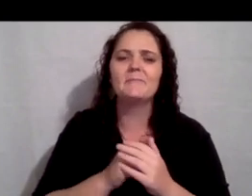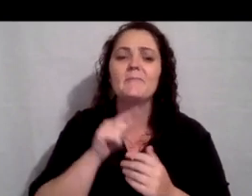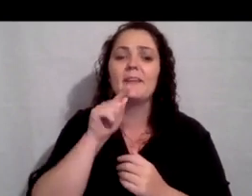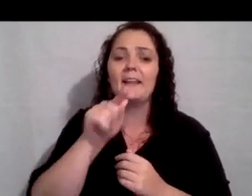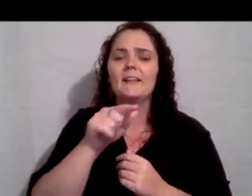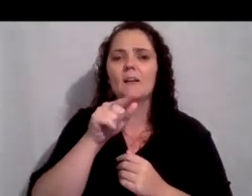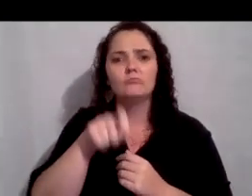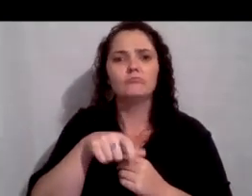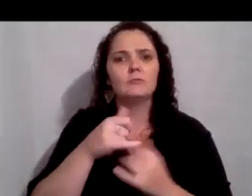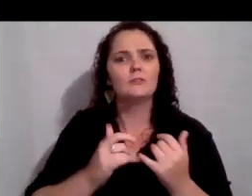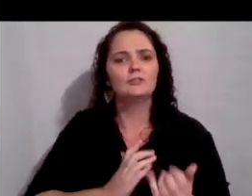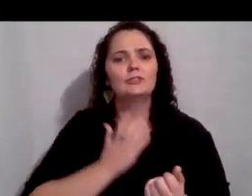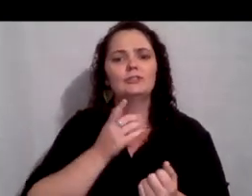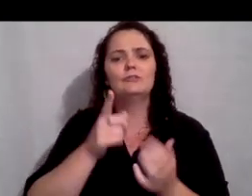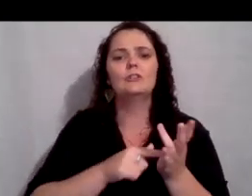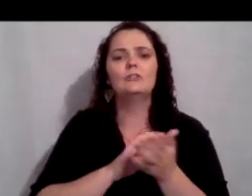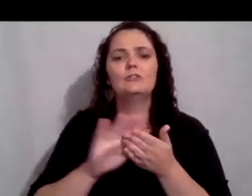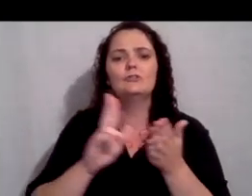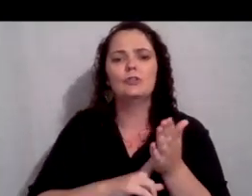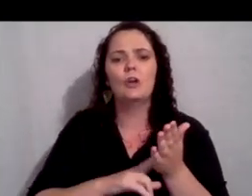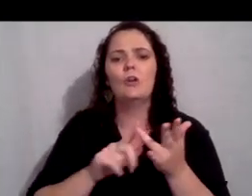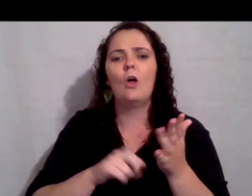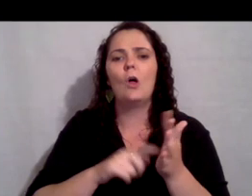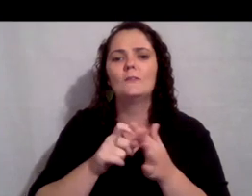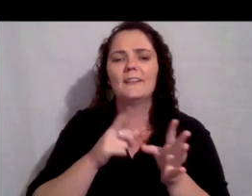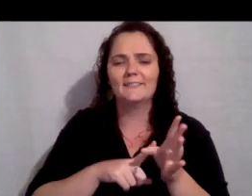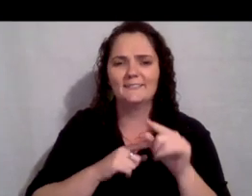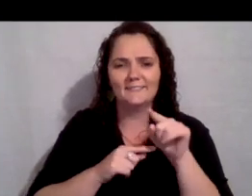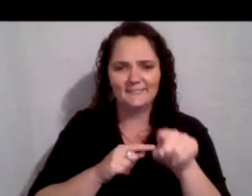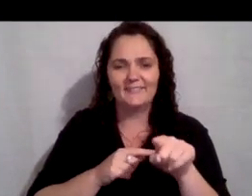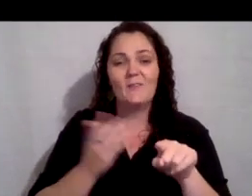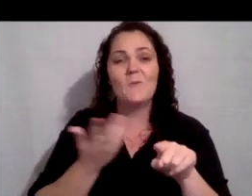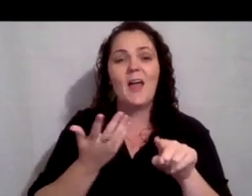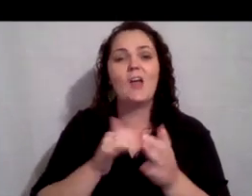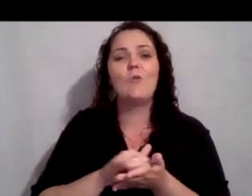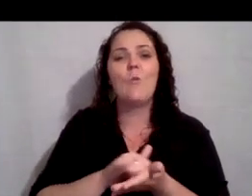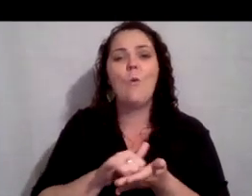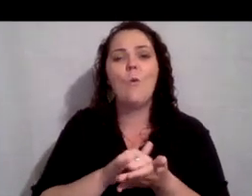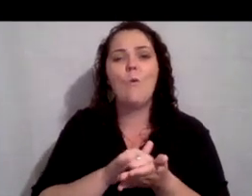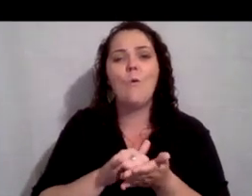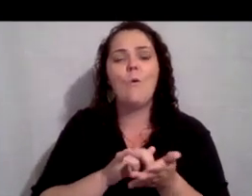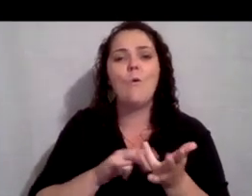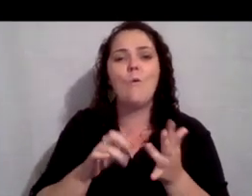interesting artist, an artist who grew up when he was a child in New York, in New York City, my old stomping ground, and then spent